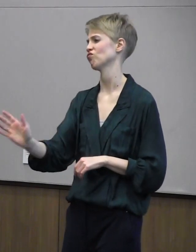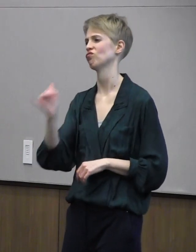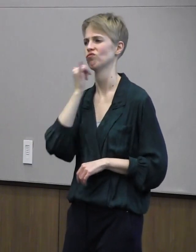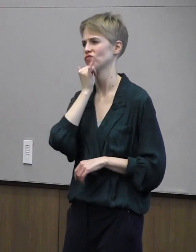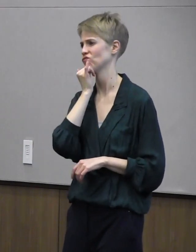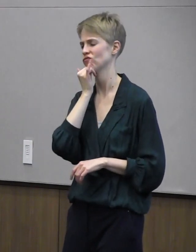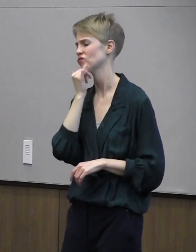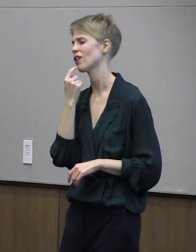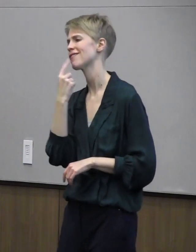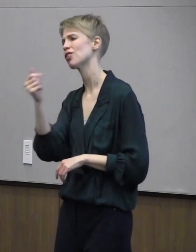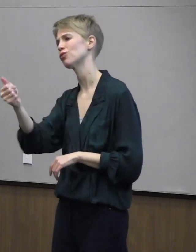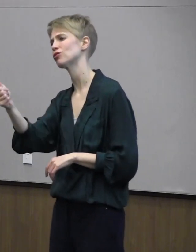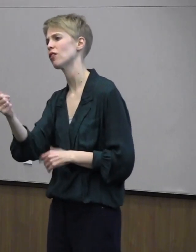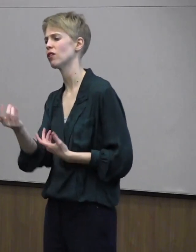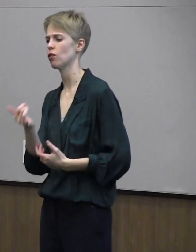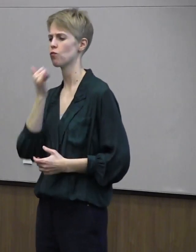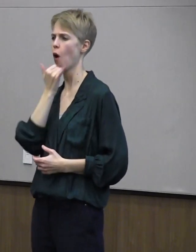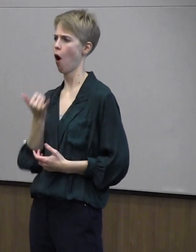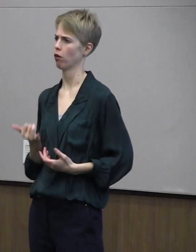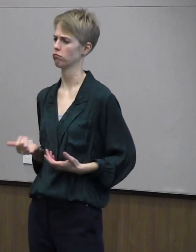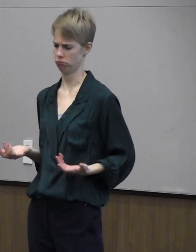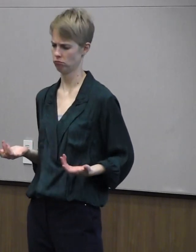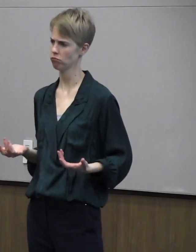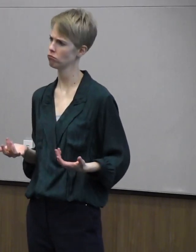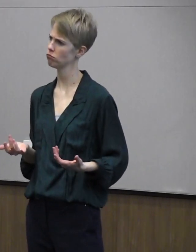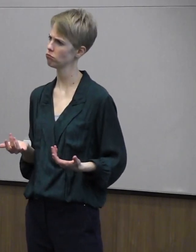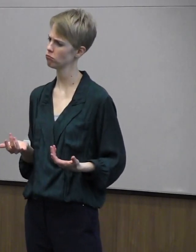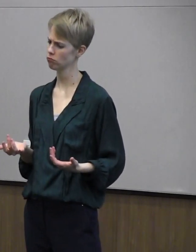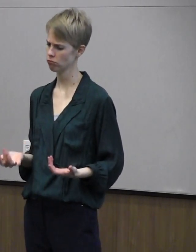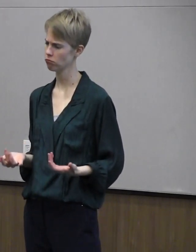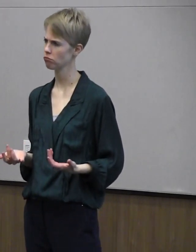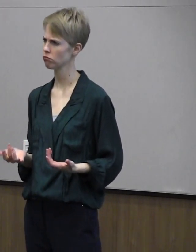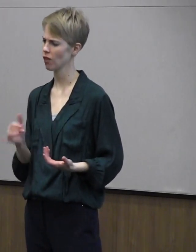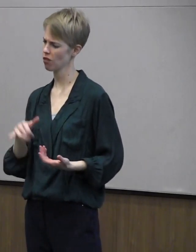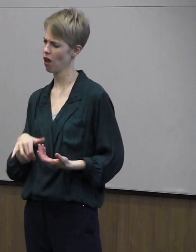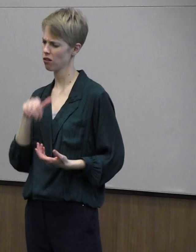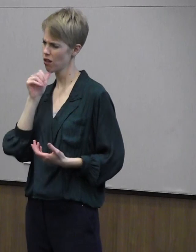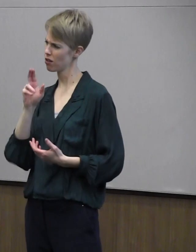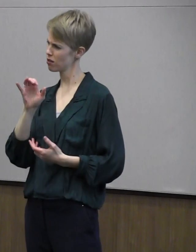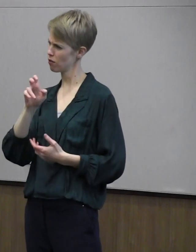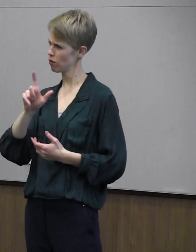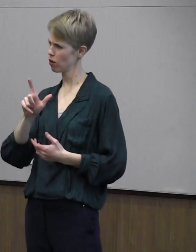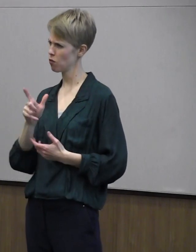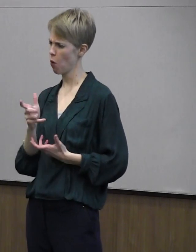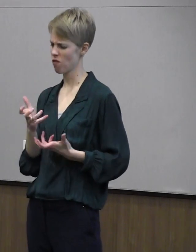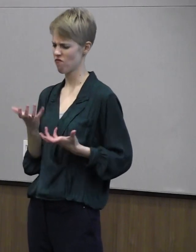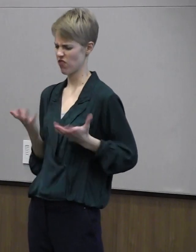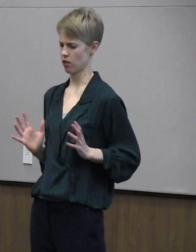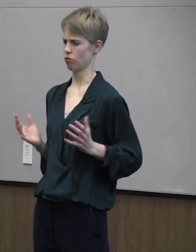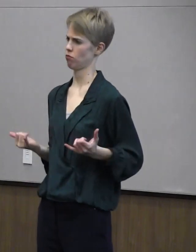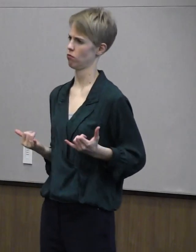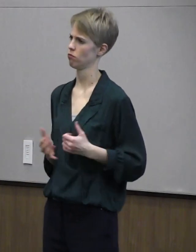this is just wrong and let such incivility stop with me.